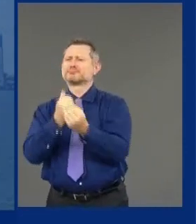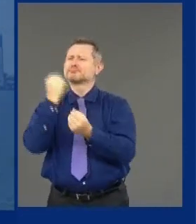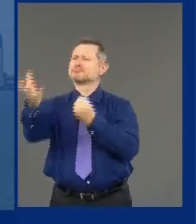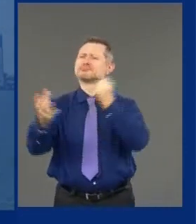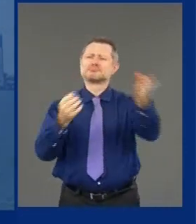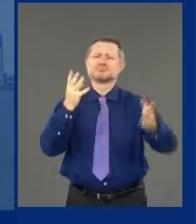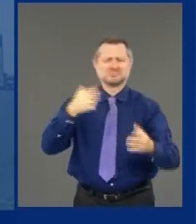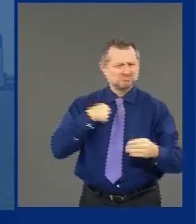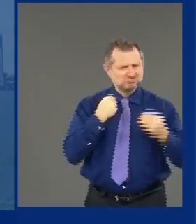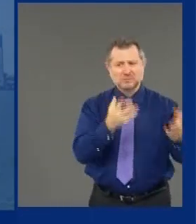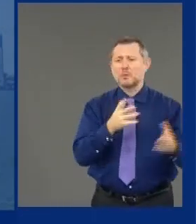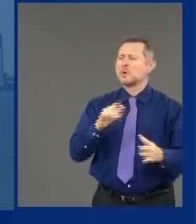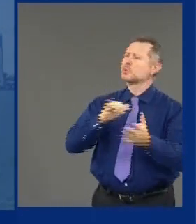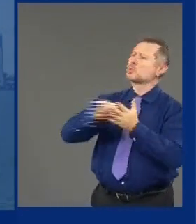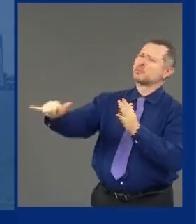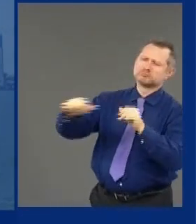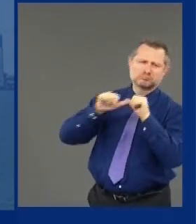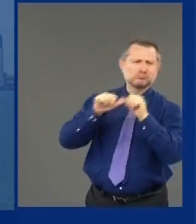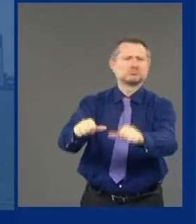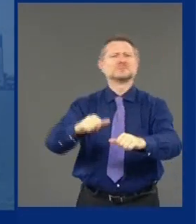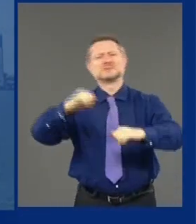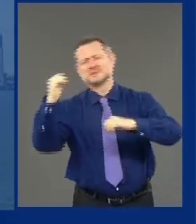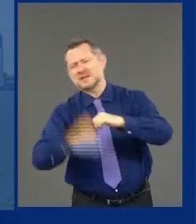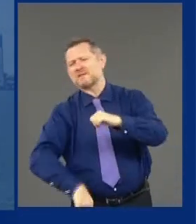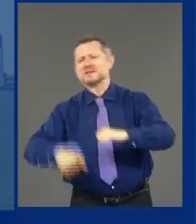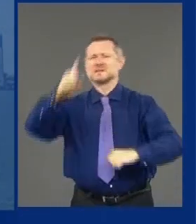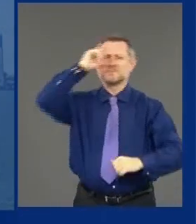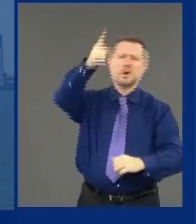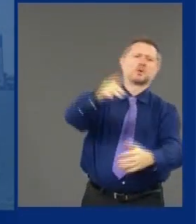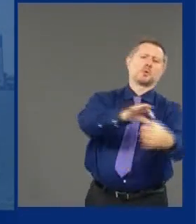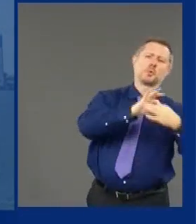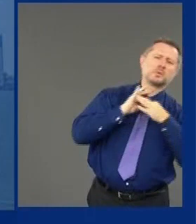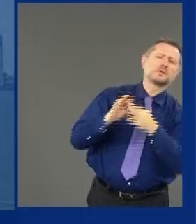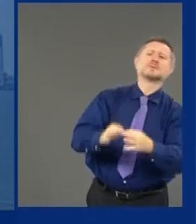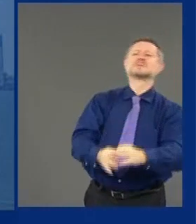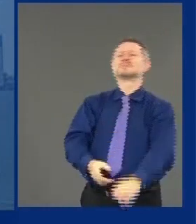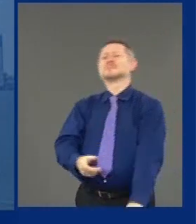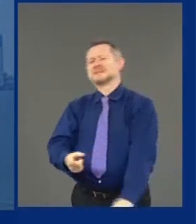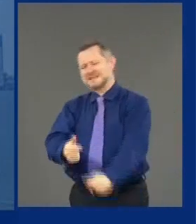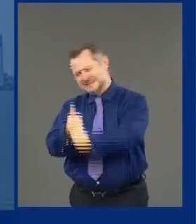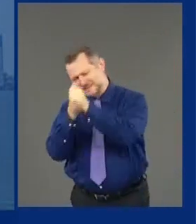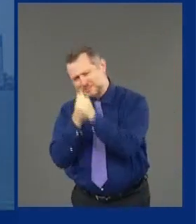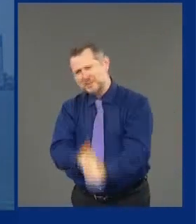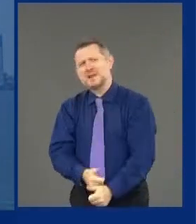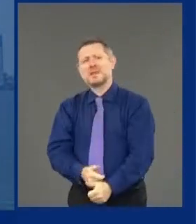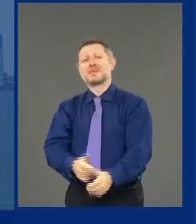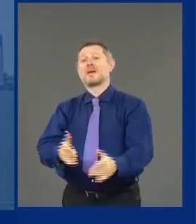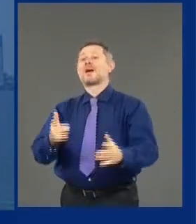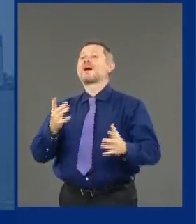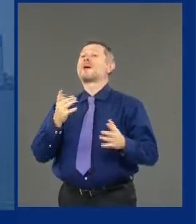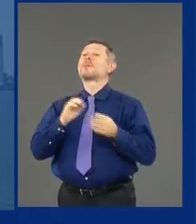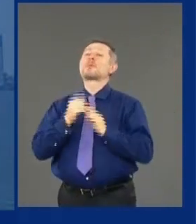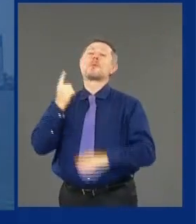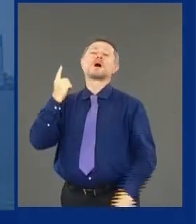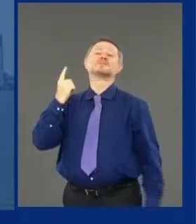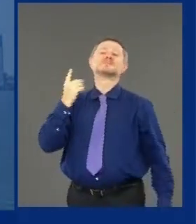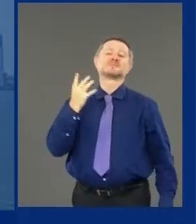WE HAVE OFFERED OUR HELP TO STATES ACROSS THE NATION WHO MAY